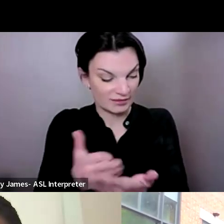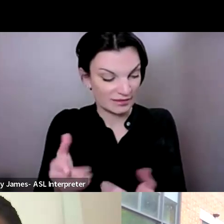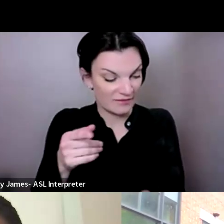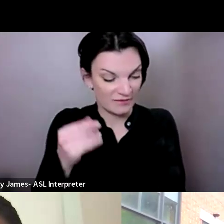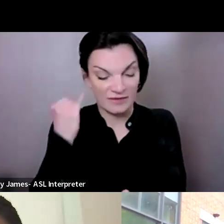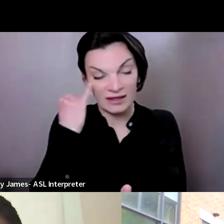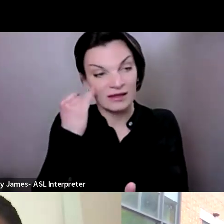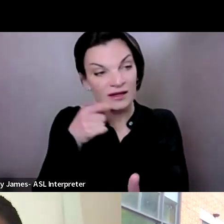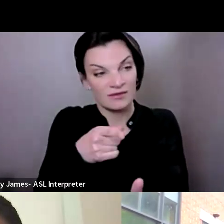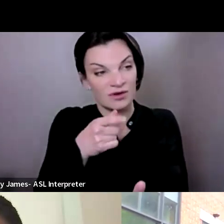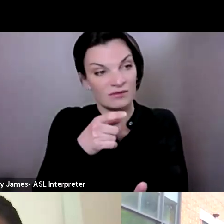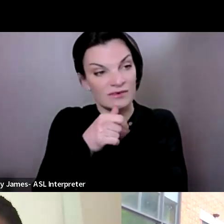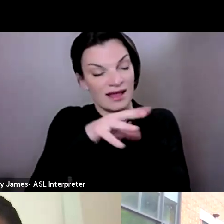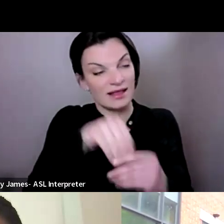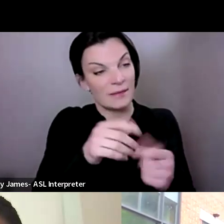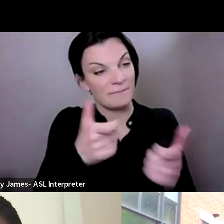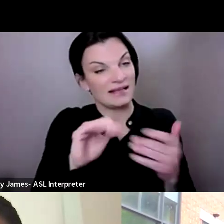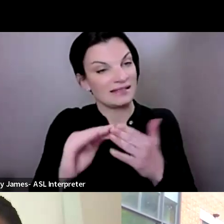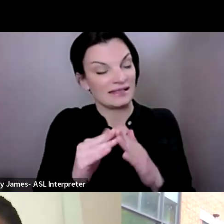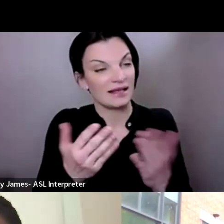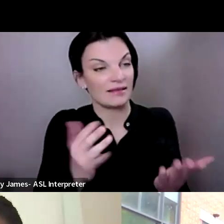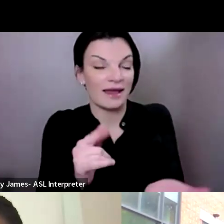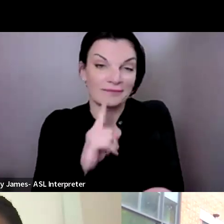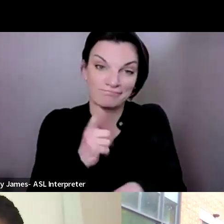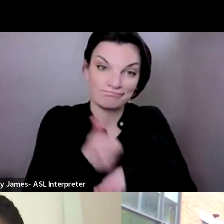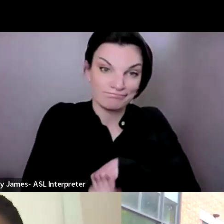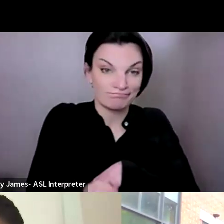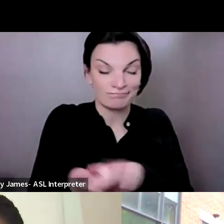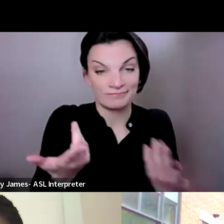not in the big city, like what happens to you doesn't matter. And I think, you know, I might not